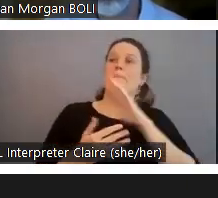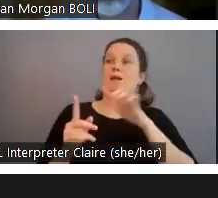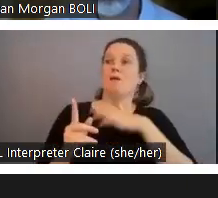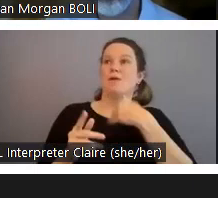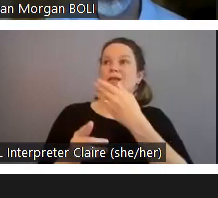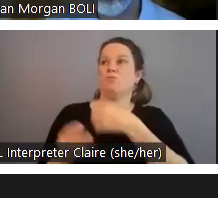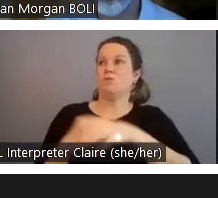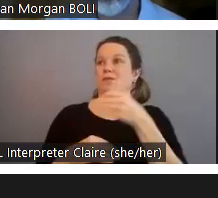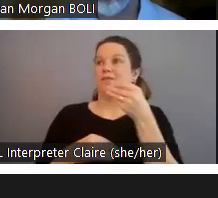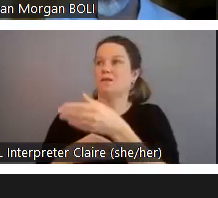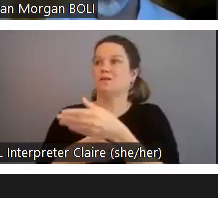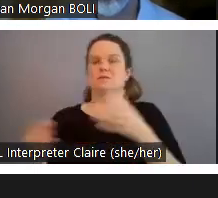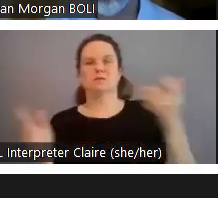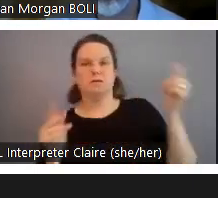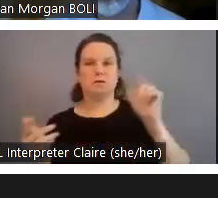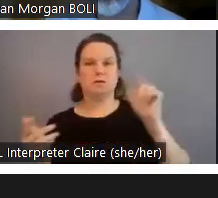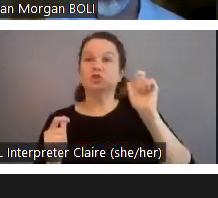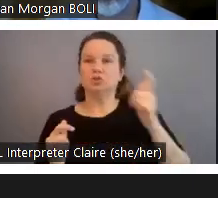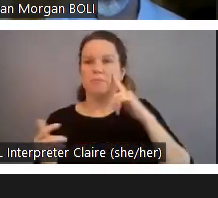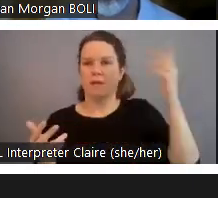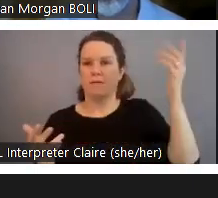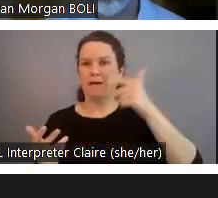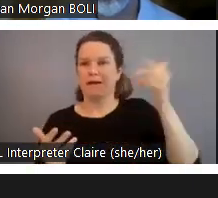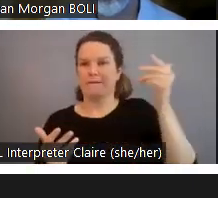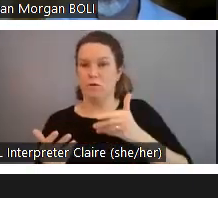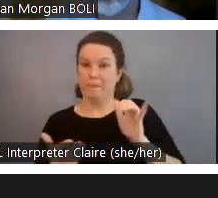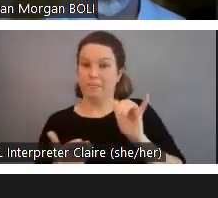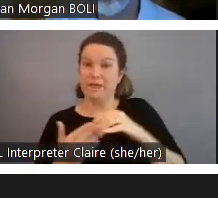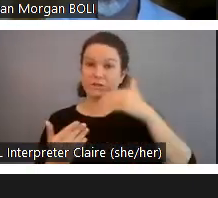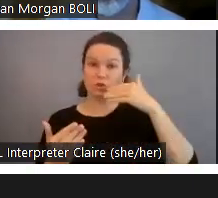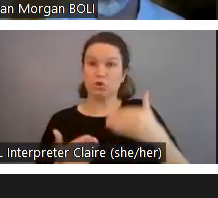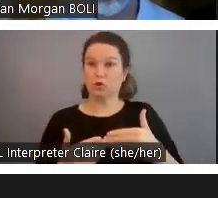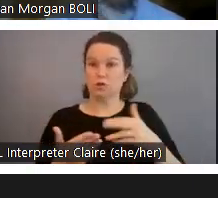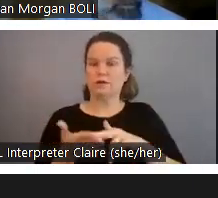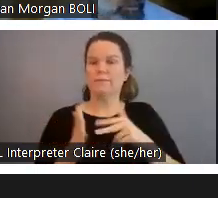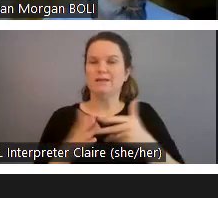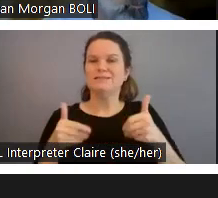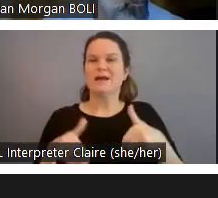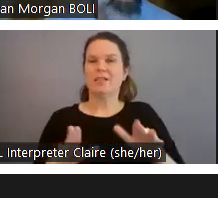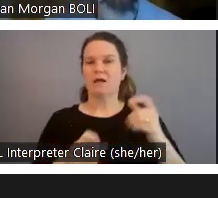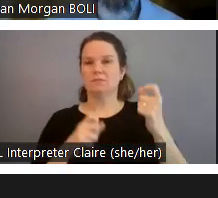this?" There should be a lot of back-and- forth- that's good because it allows